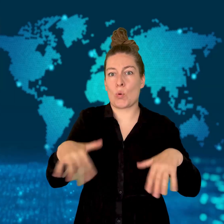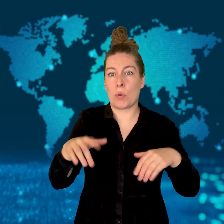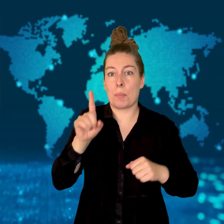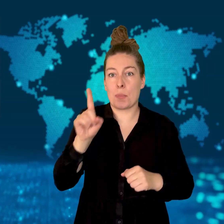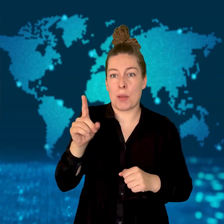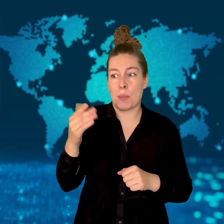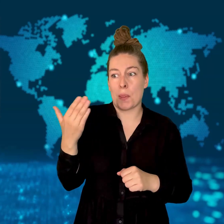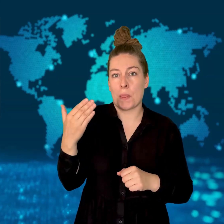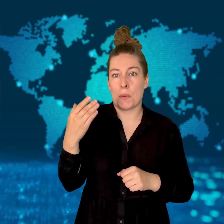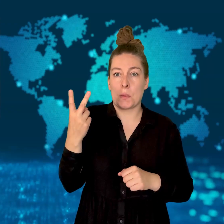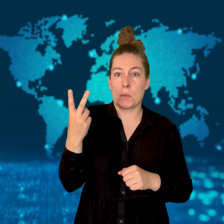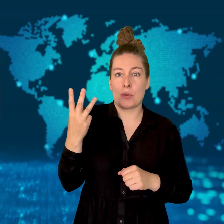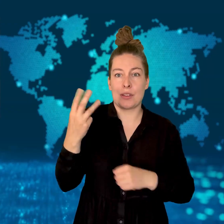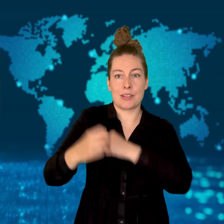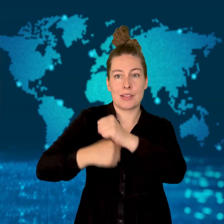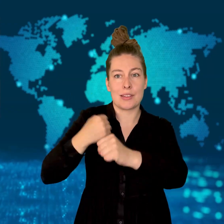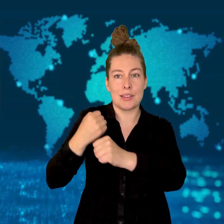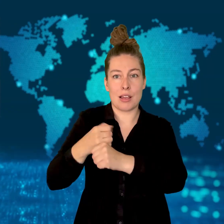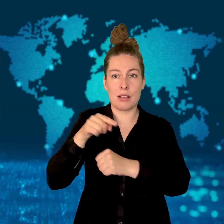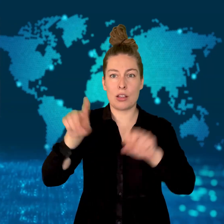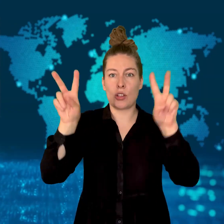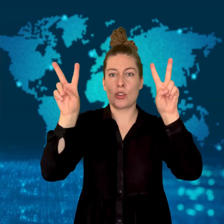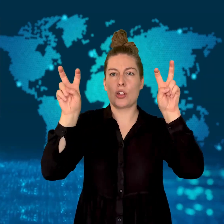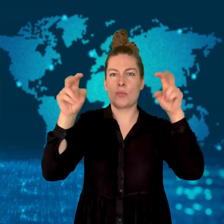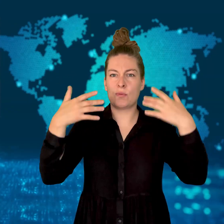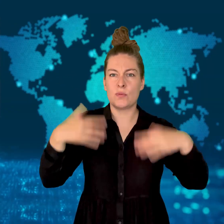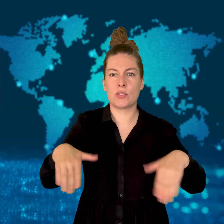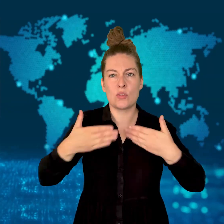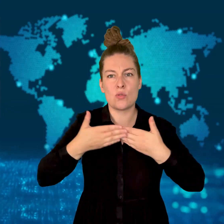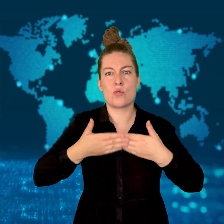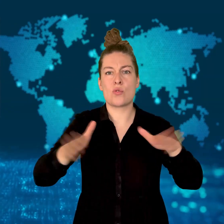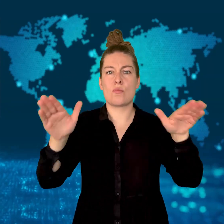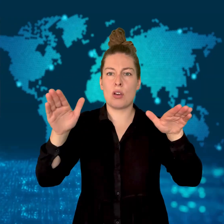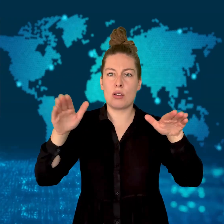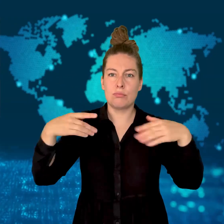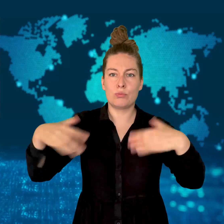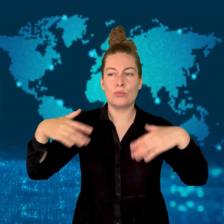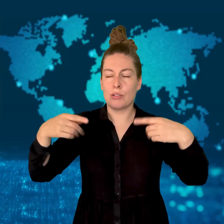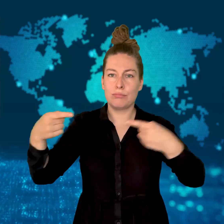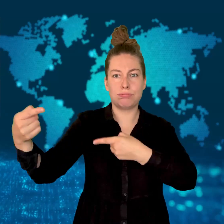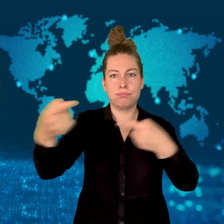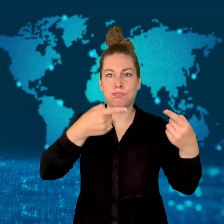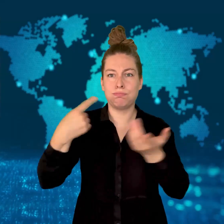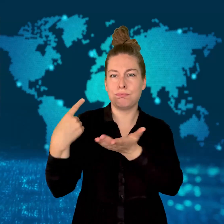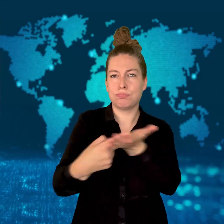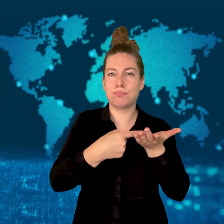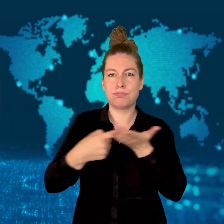The bill includes an extension of the window allowed for reporting rape.